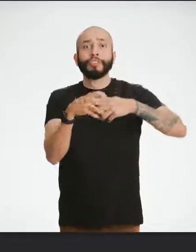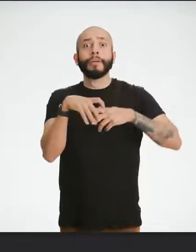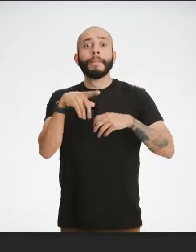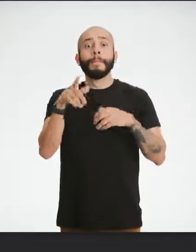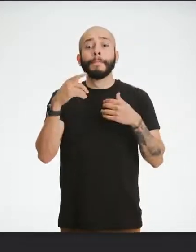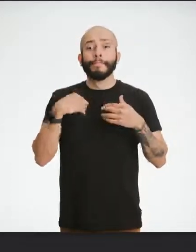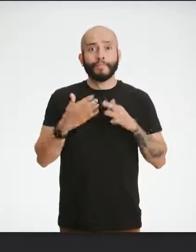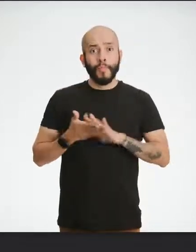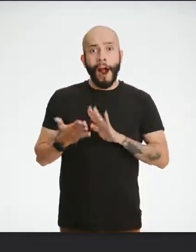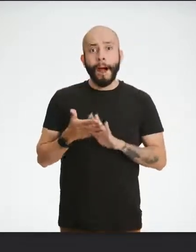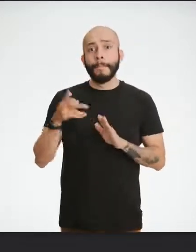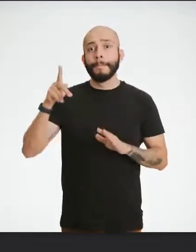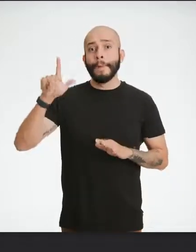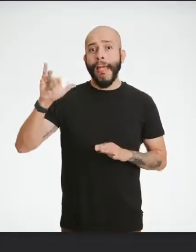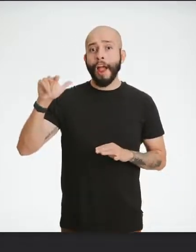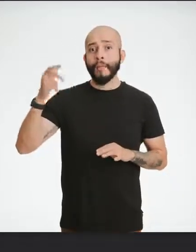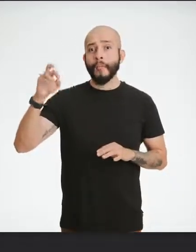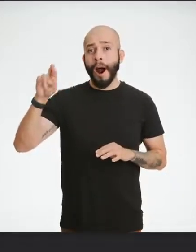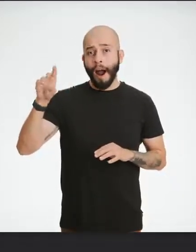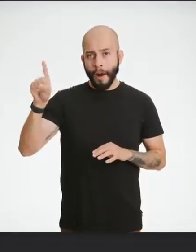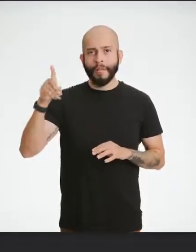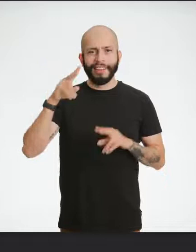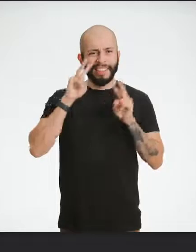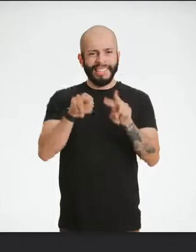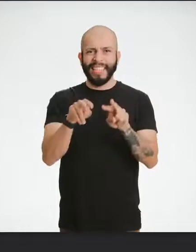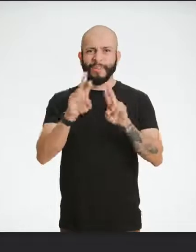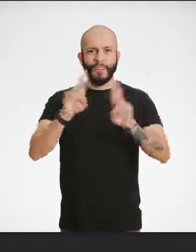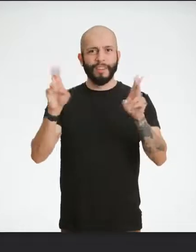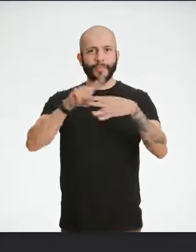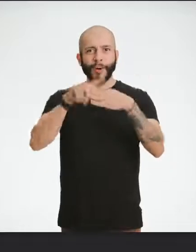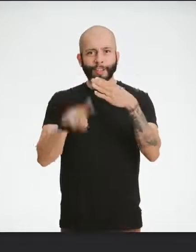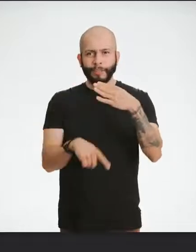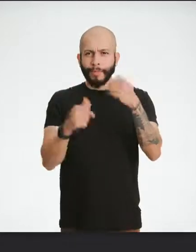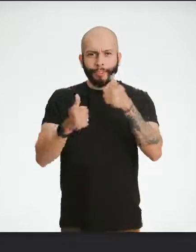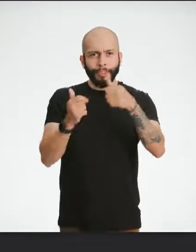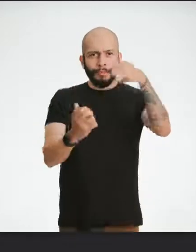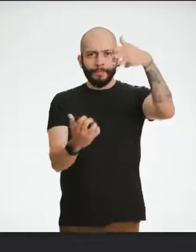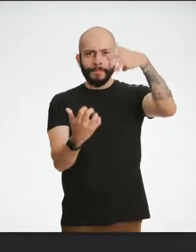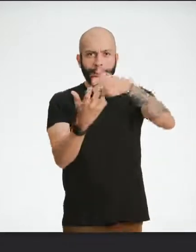Now, when I run the Playground, I can see with the inline result exactly what parts